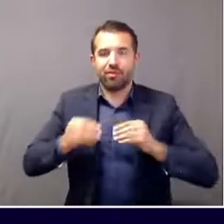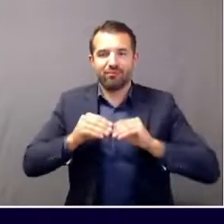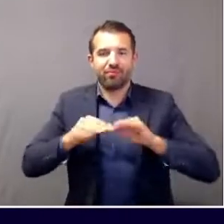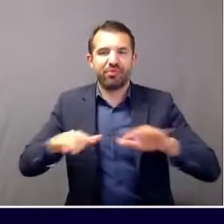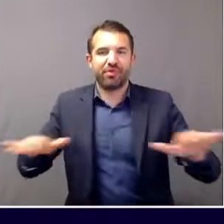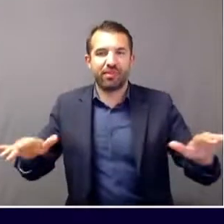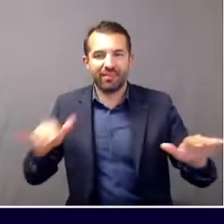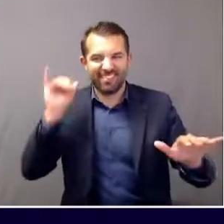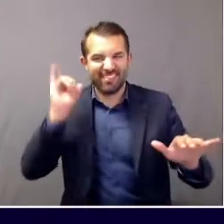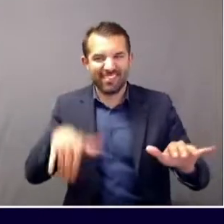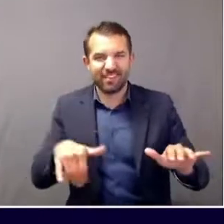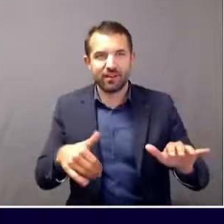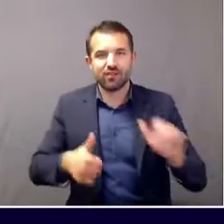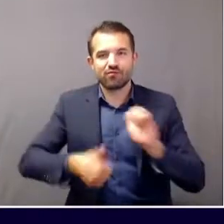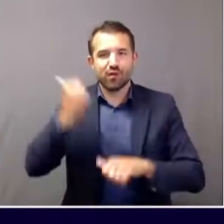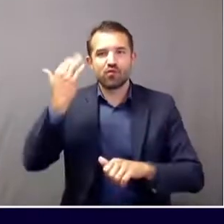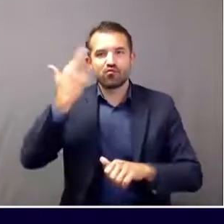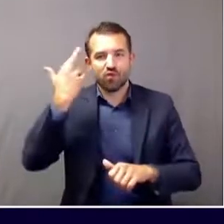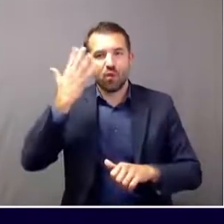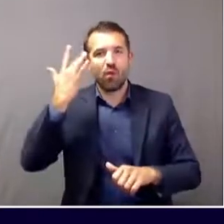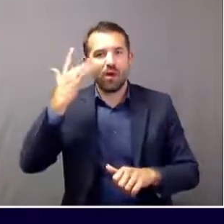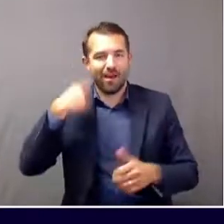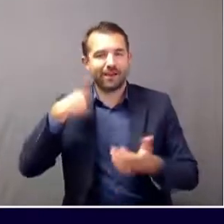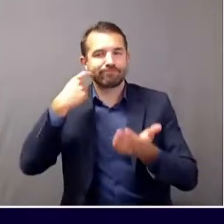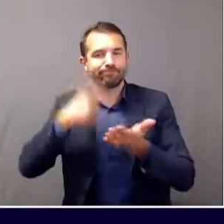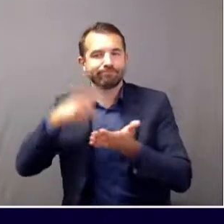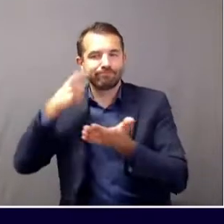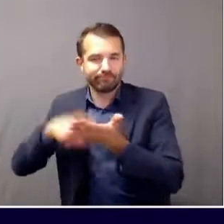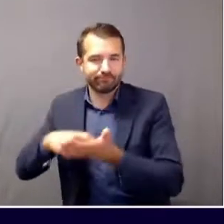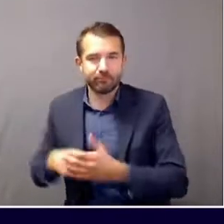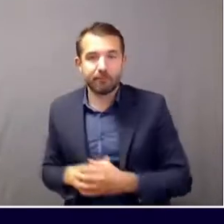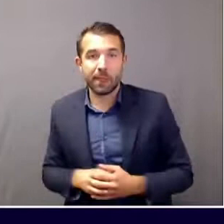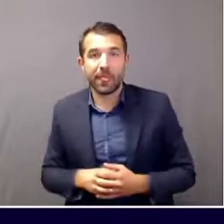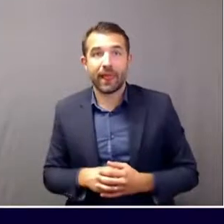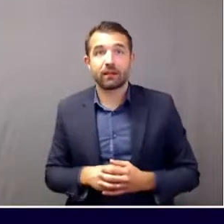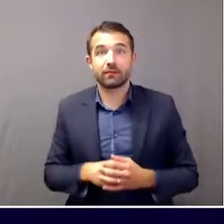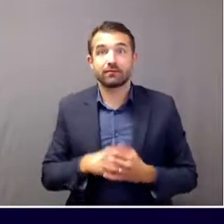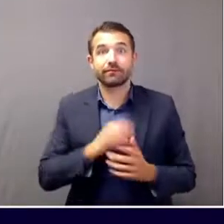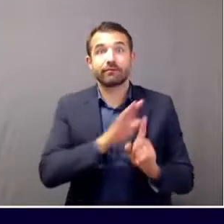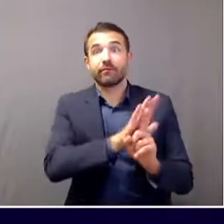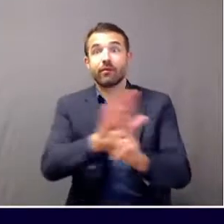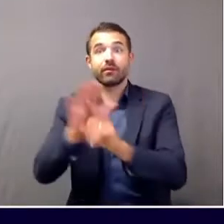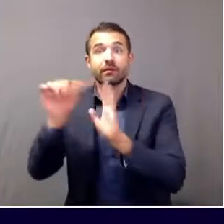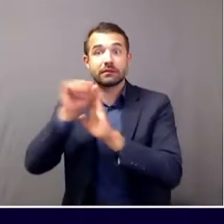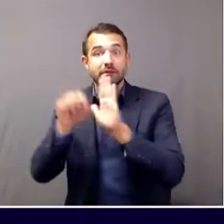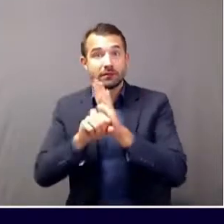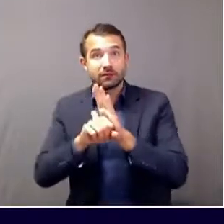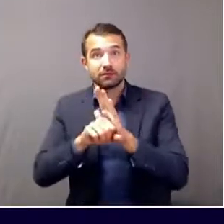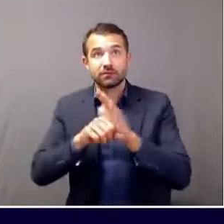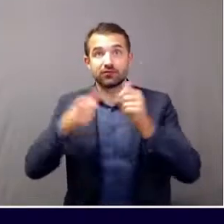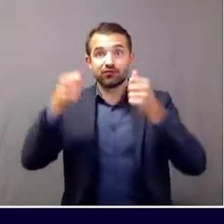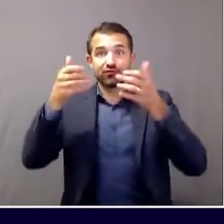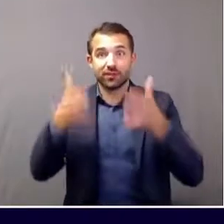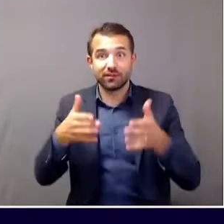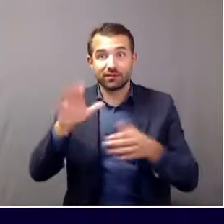my counterparts have described